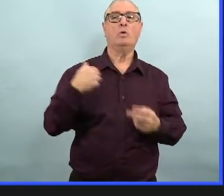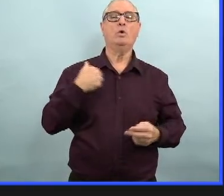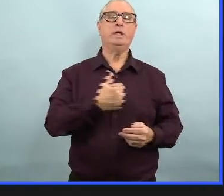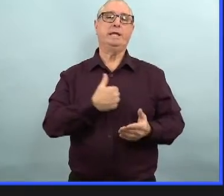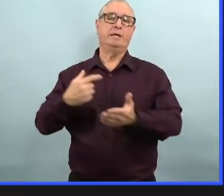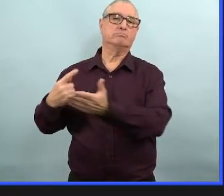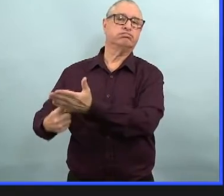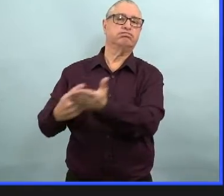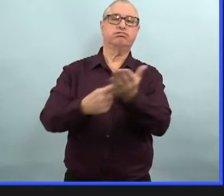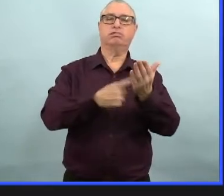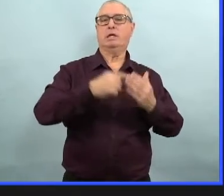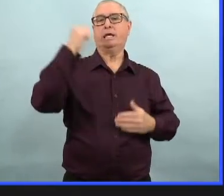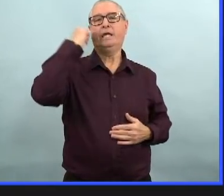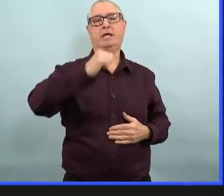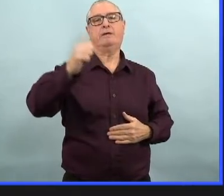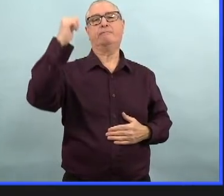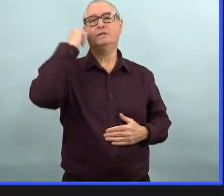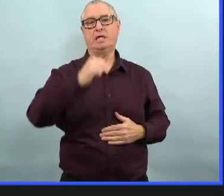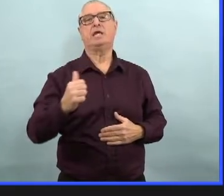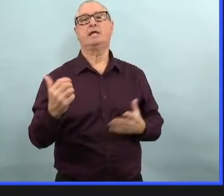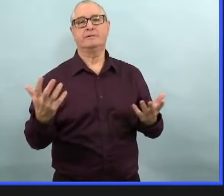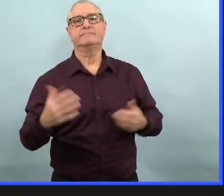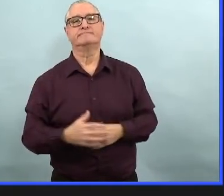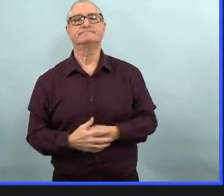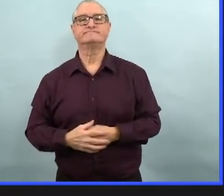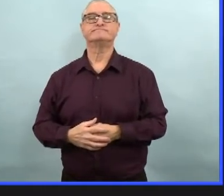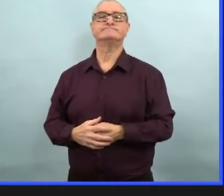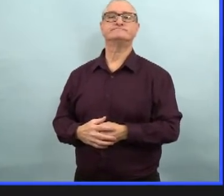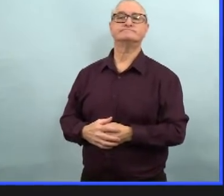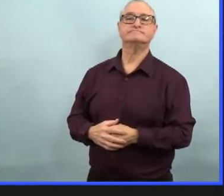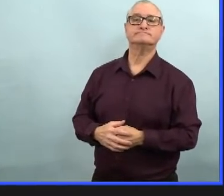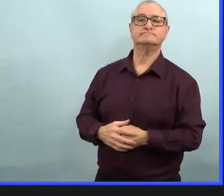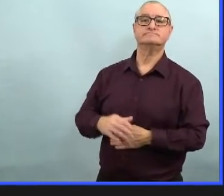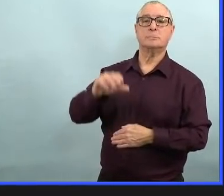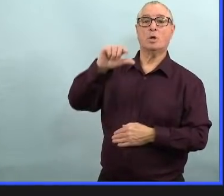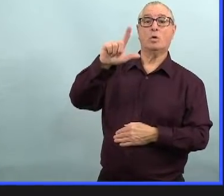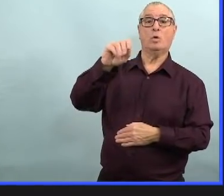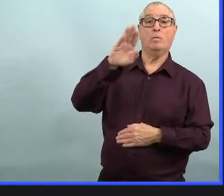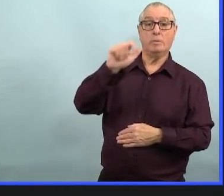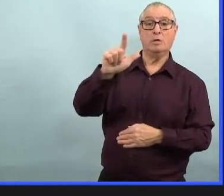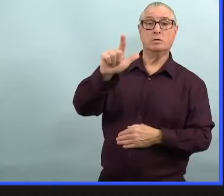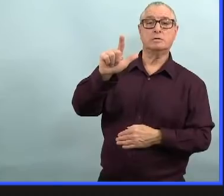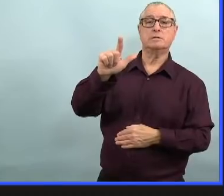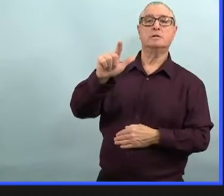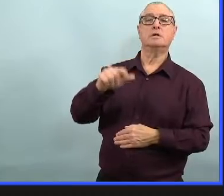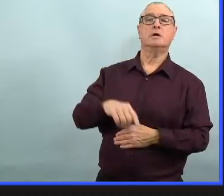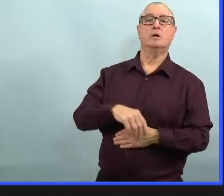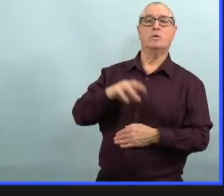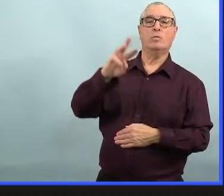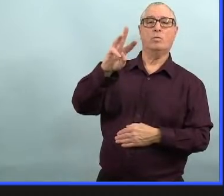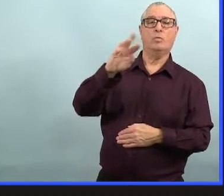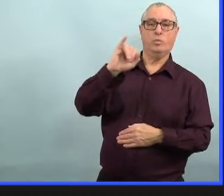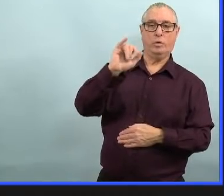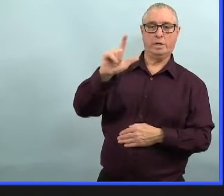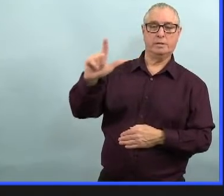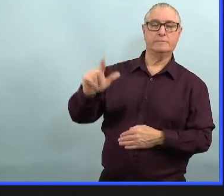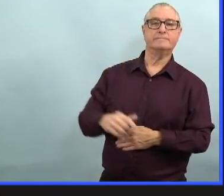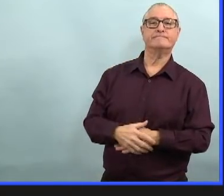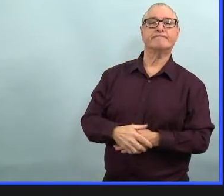from global news will hey good afternoon to you both uh dr reimer first question would be for you